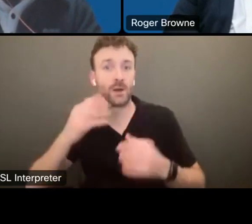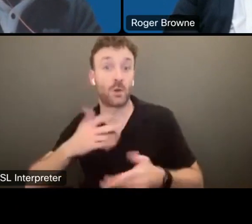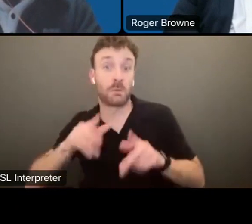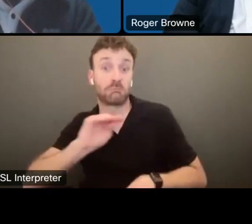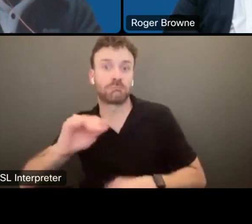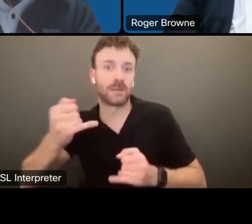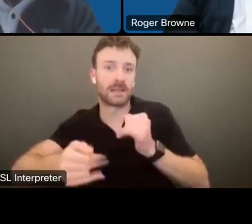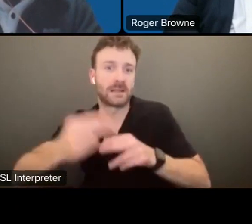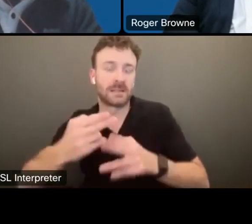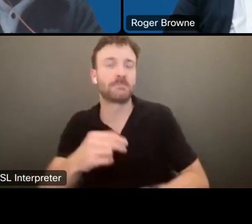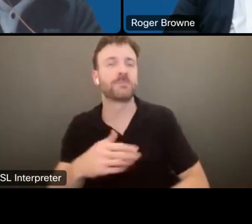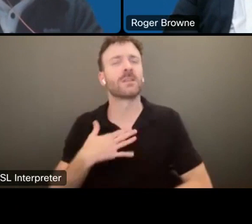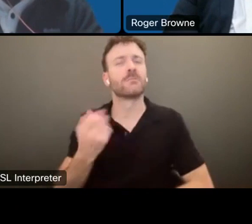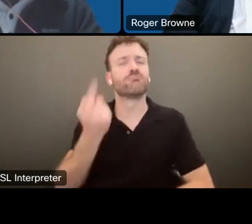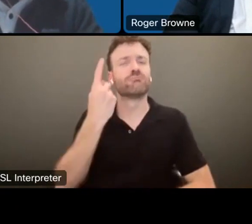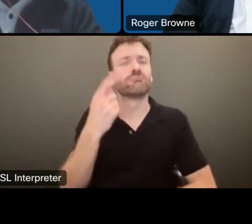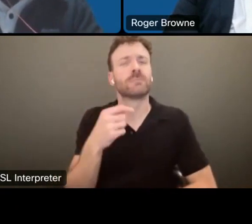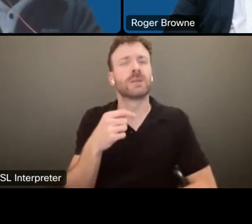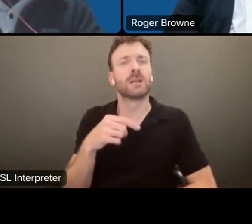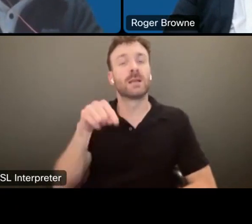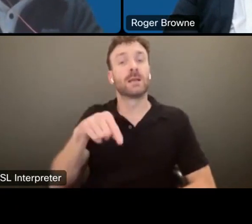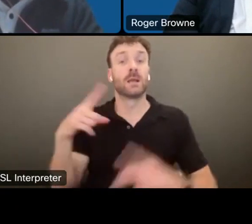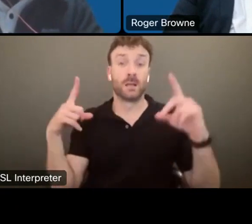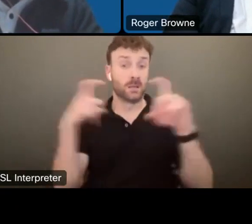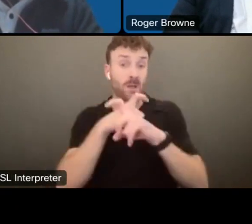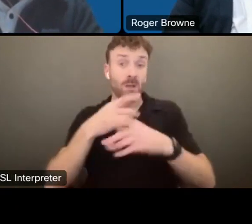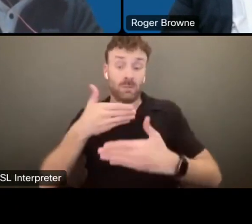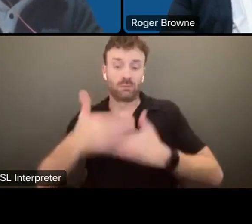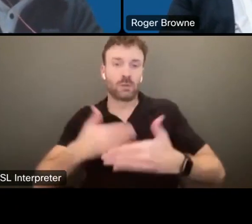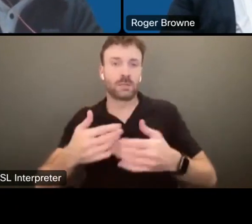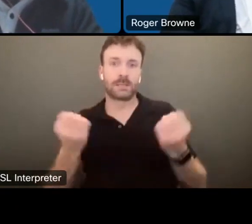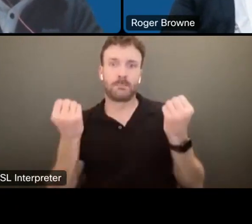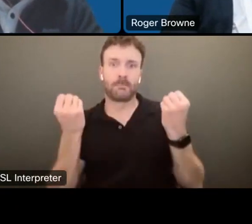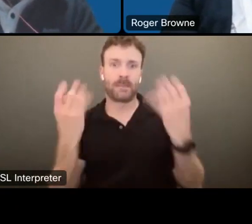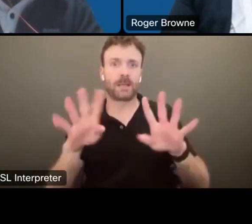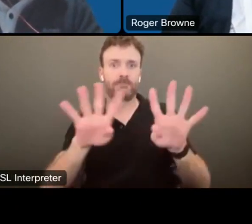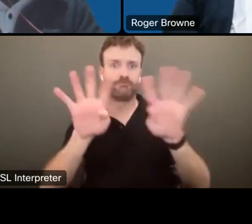I know you're looking at the process with a lot of uncertainty but I'm wondering next